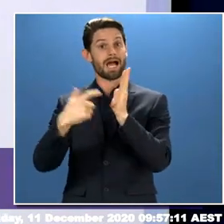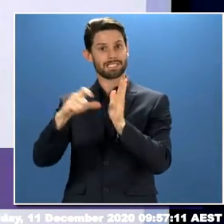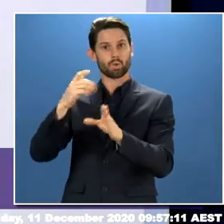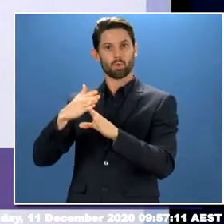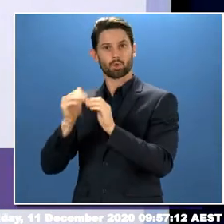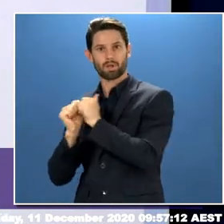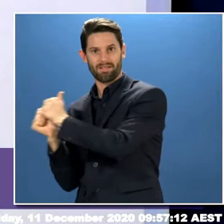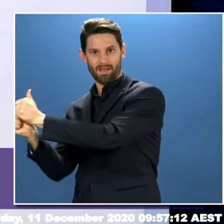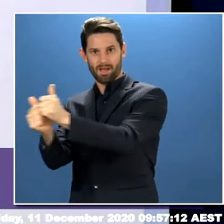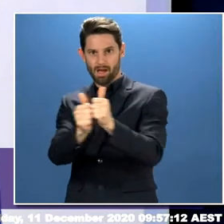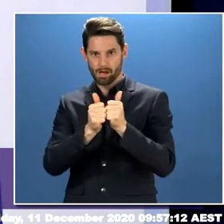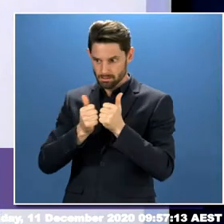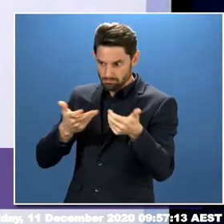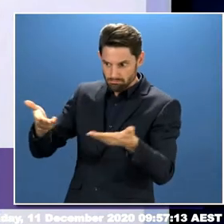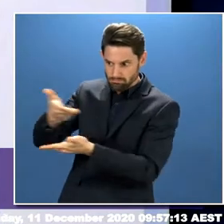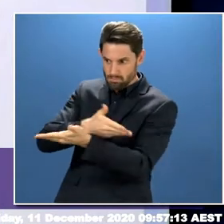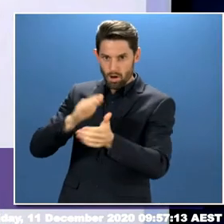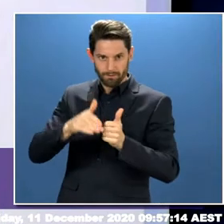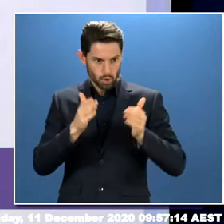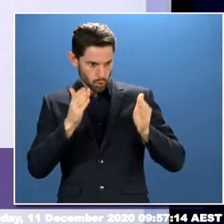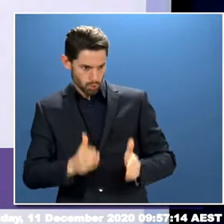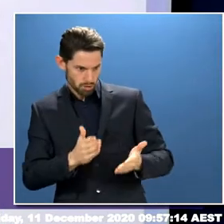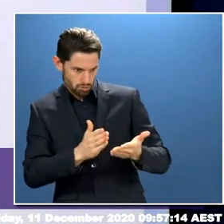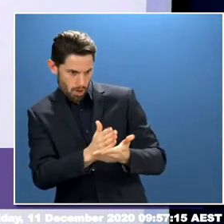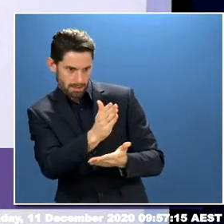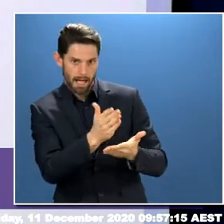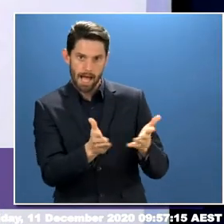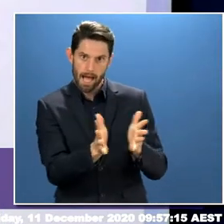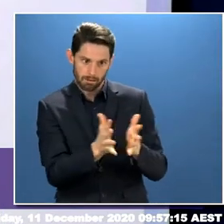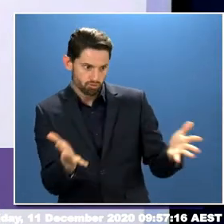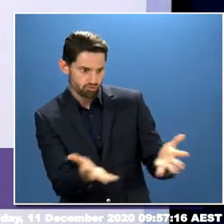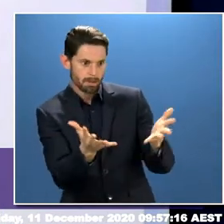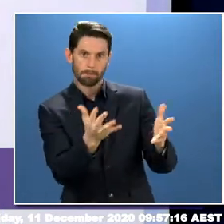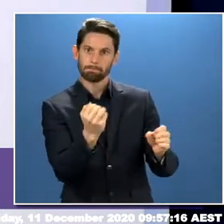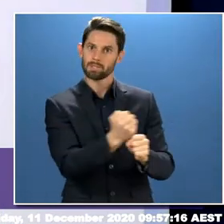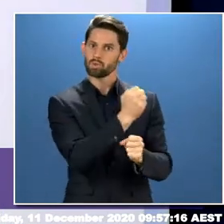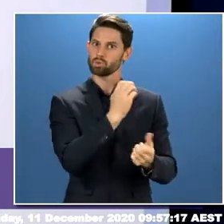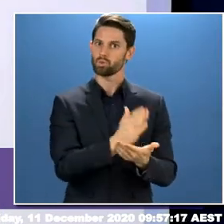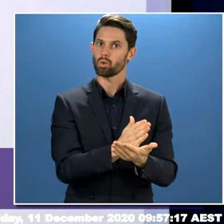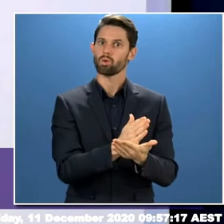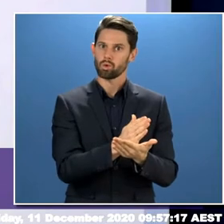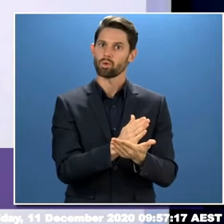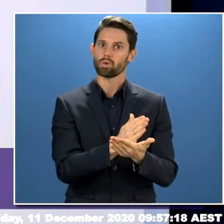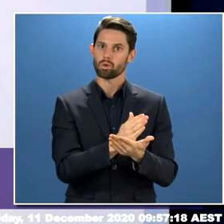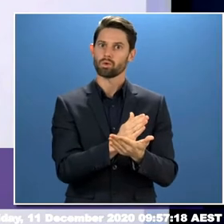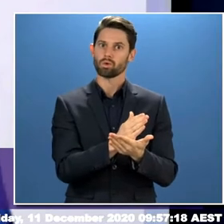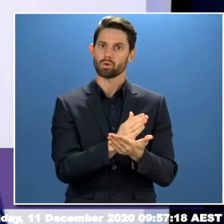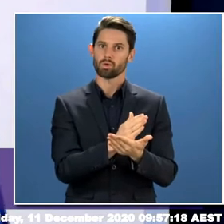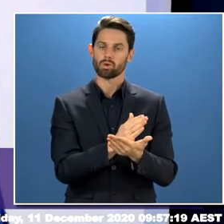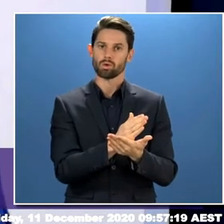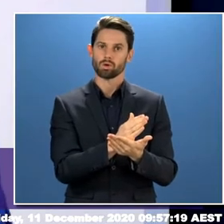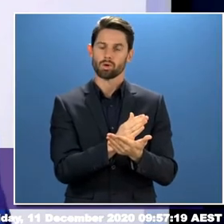rights and the function of the --- sorry, I take that back.